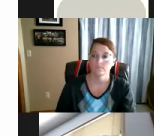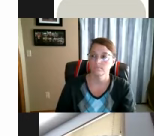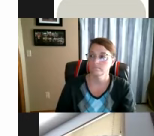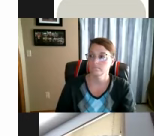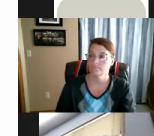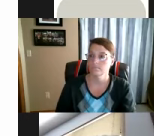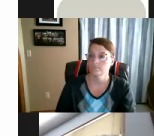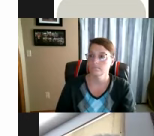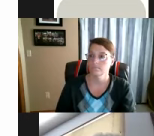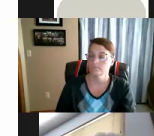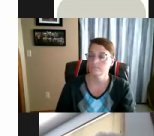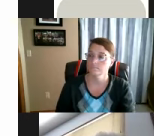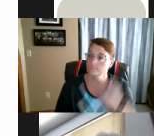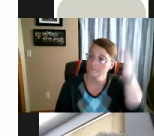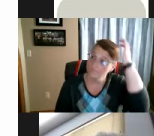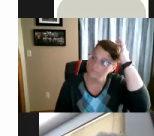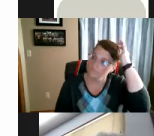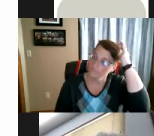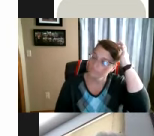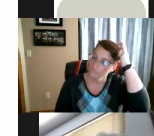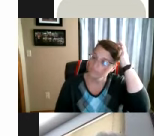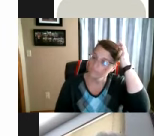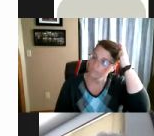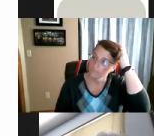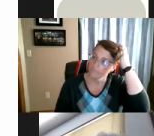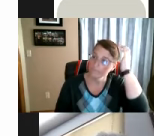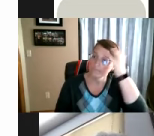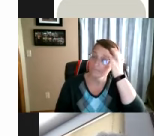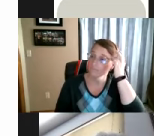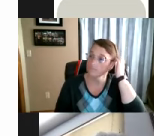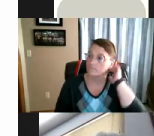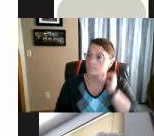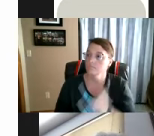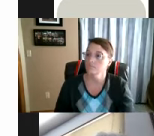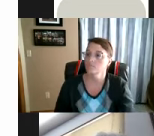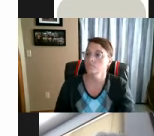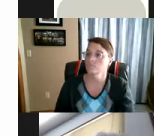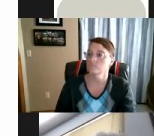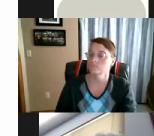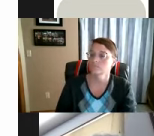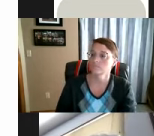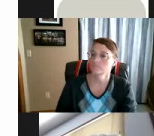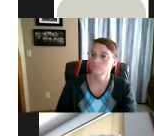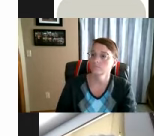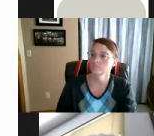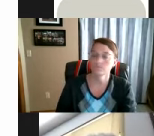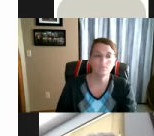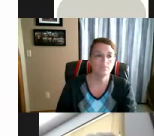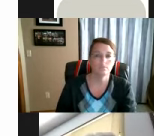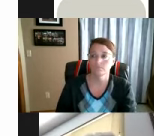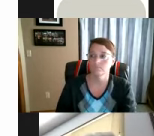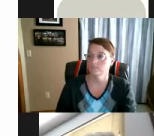community, we often find our particular access needs and experiences bump against each other